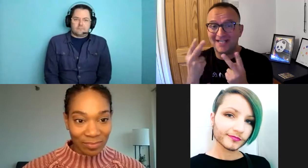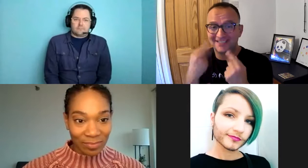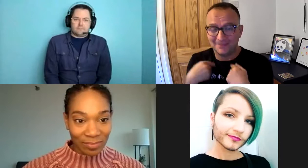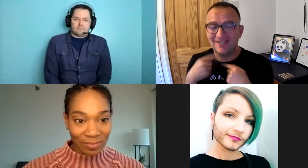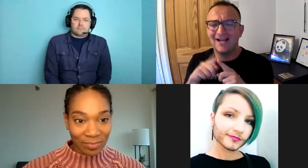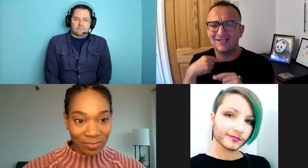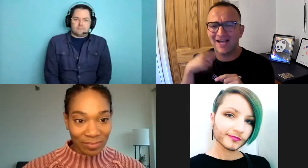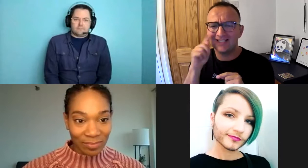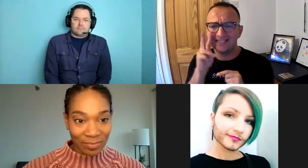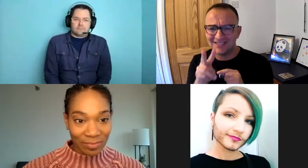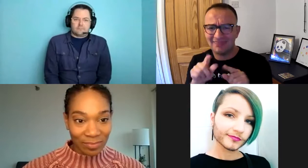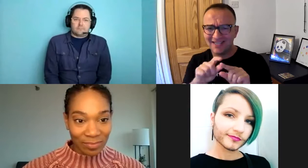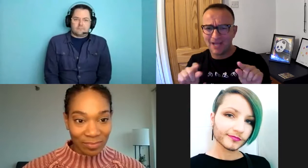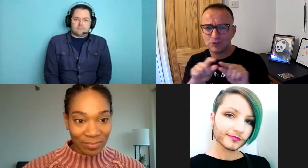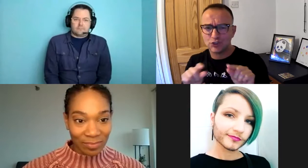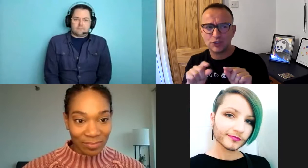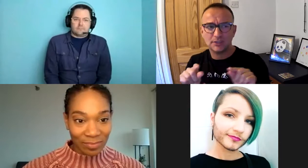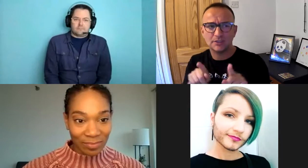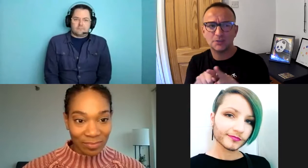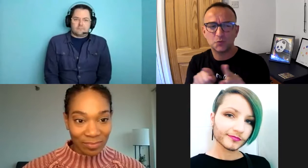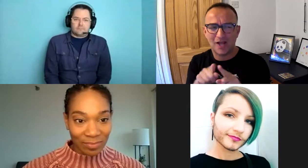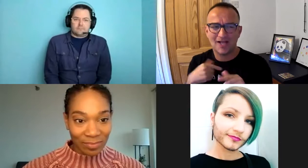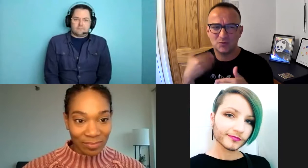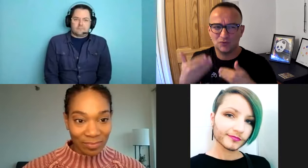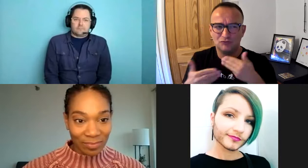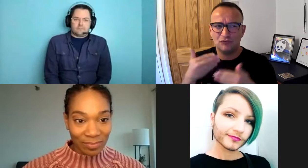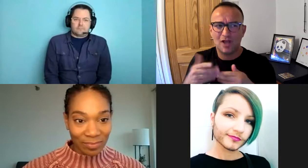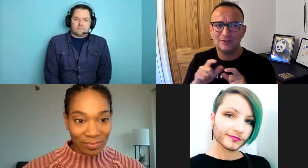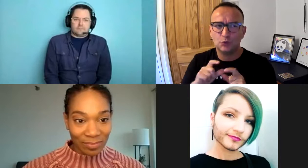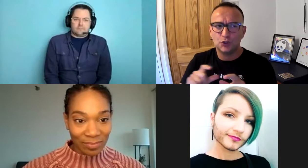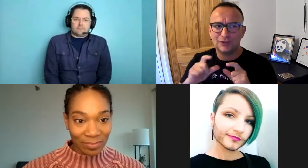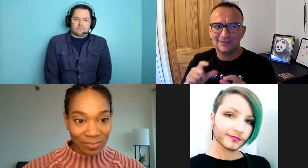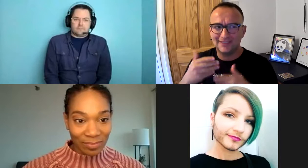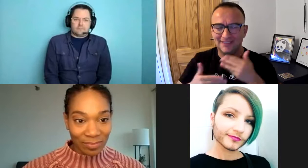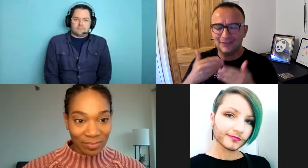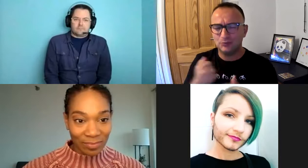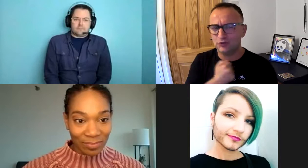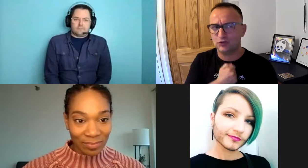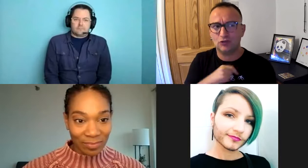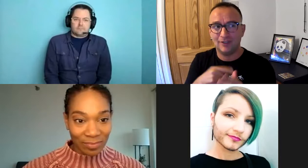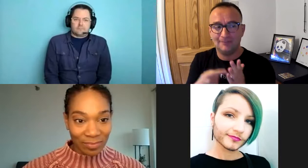Apologies for my technical issues. Right I want to ask a question of you, firstly thank